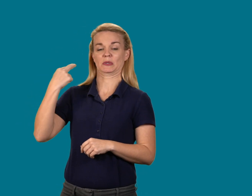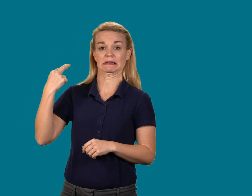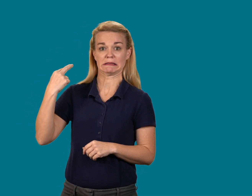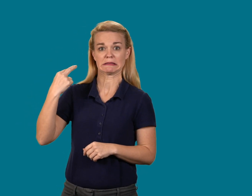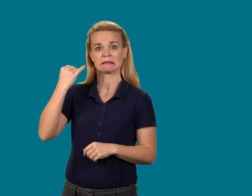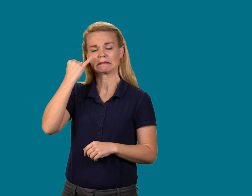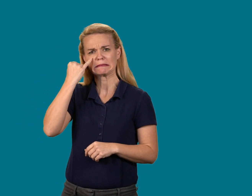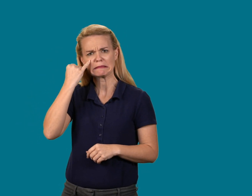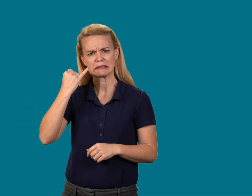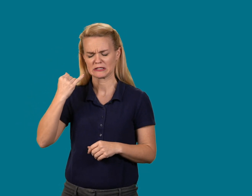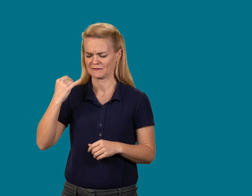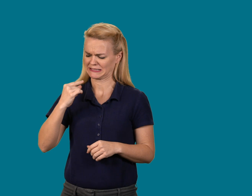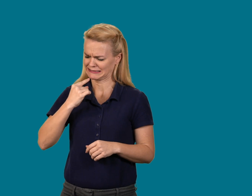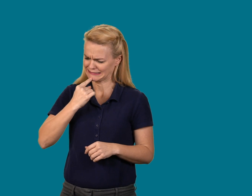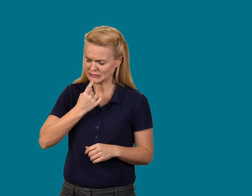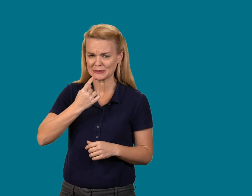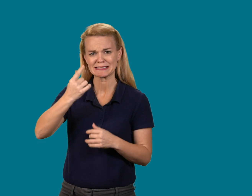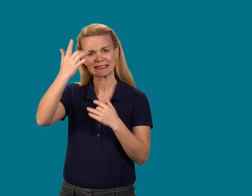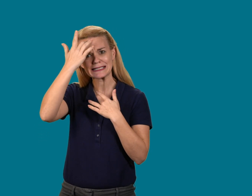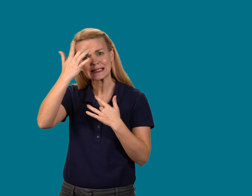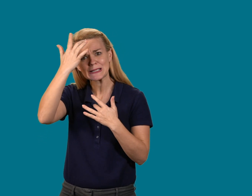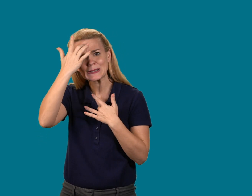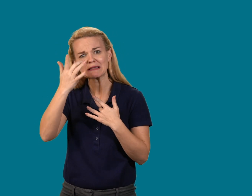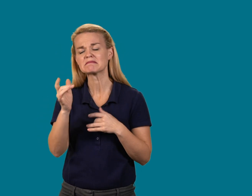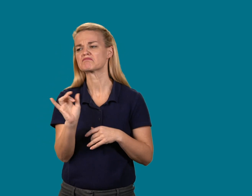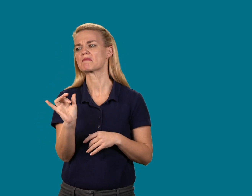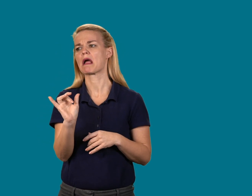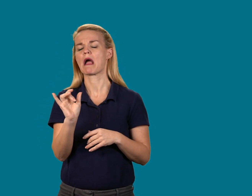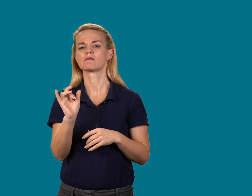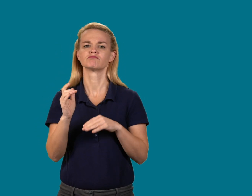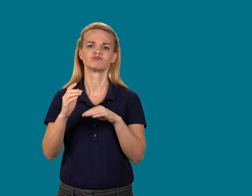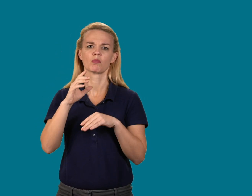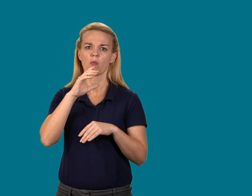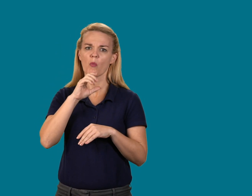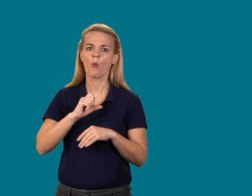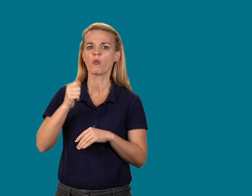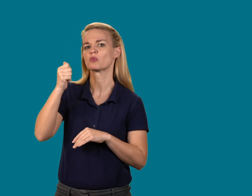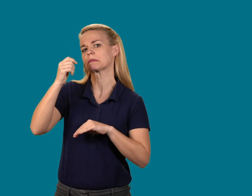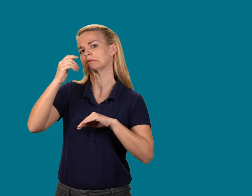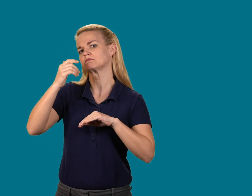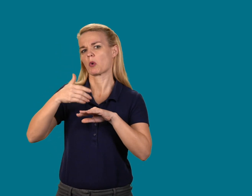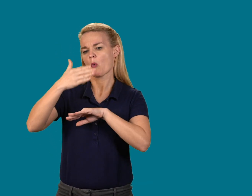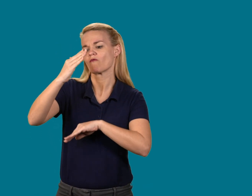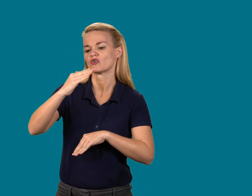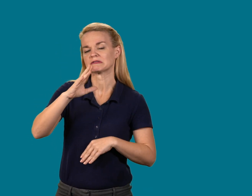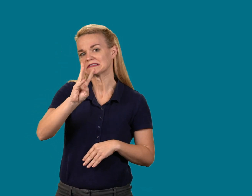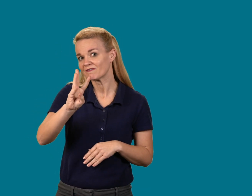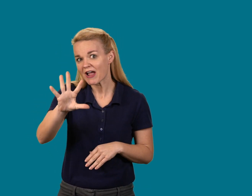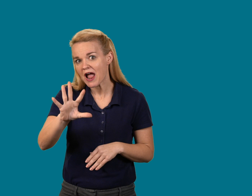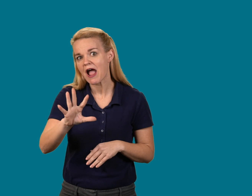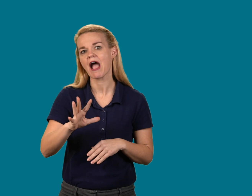such as a person older than age 65